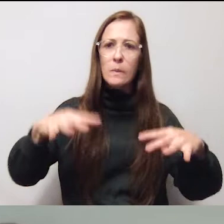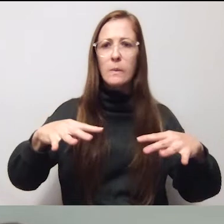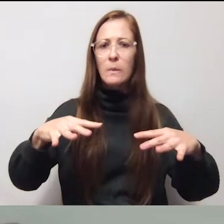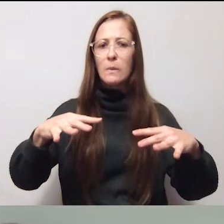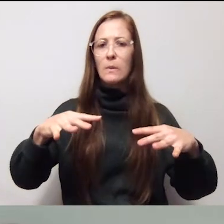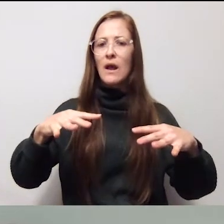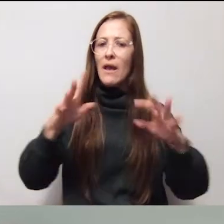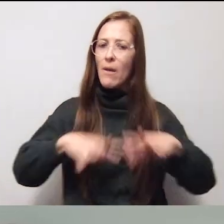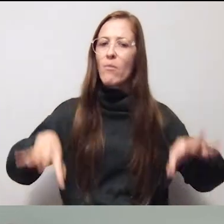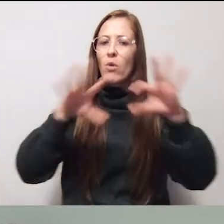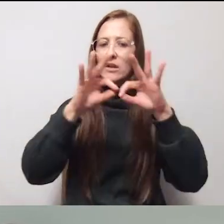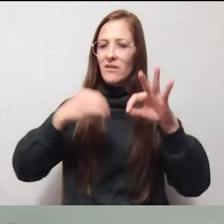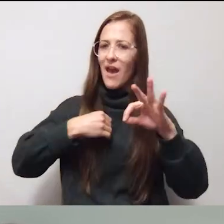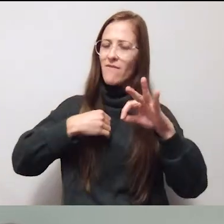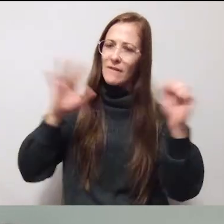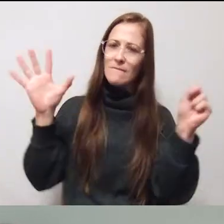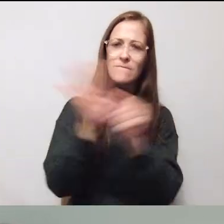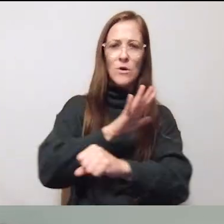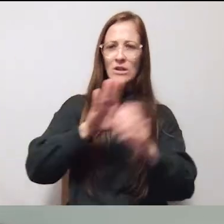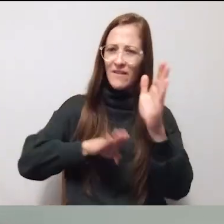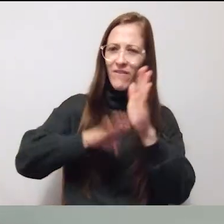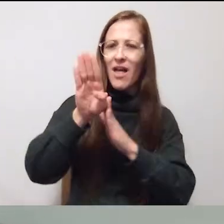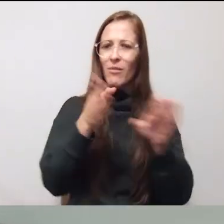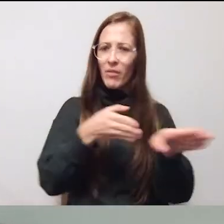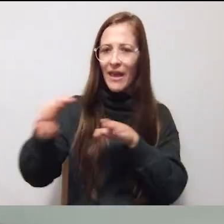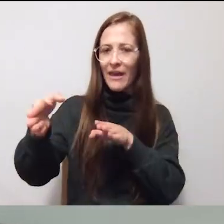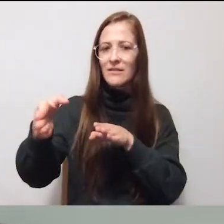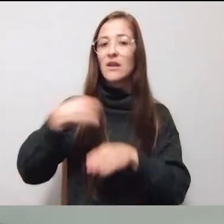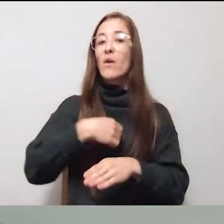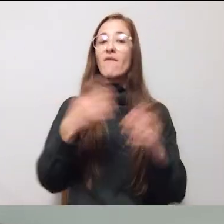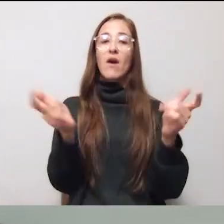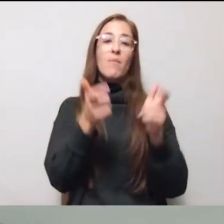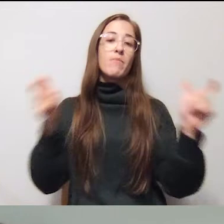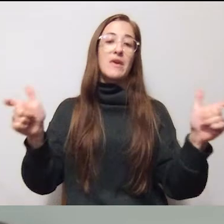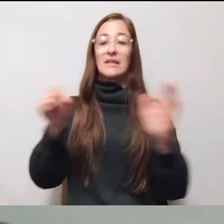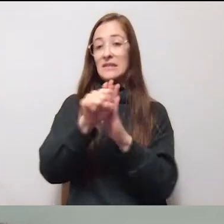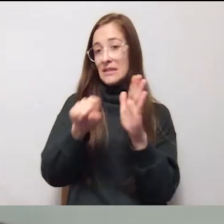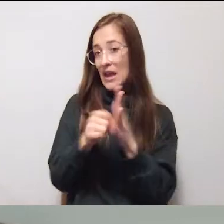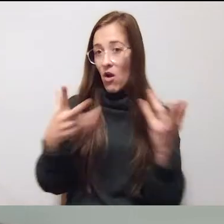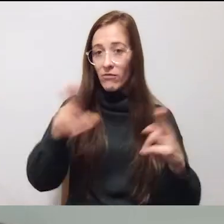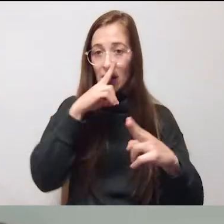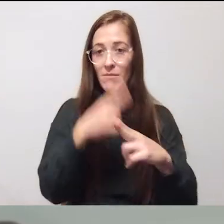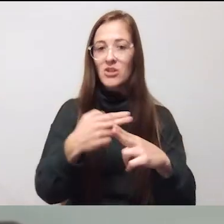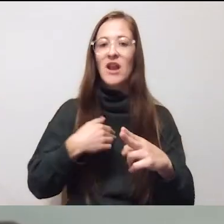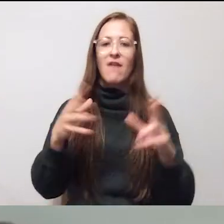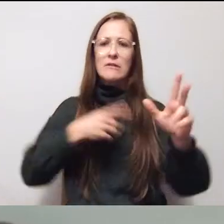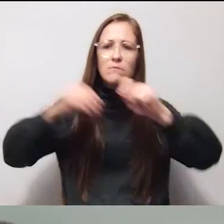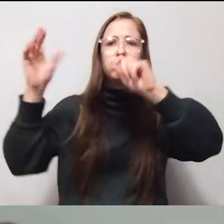the importance of having comprehensive plans. And then we have a very large state as we talked about, we have massive snowstorms, we have flooding.